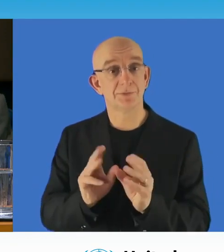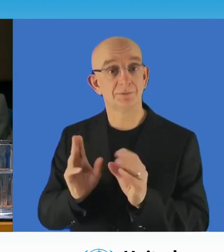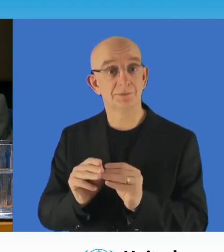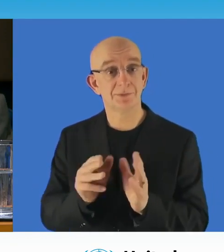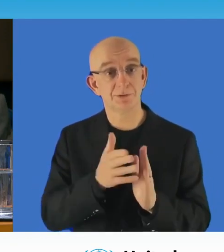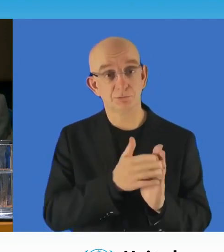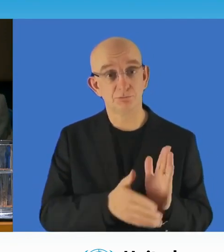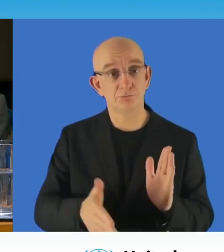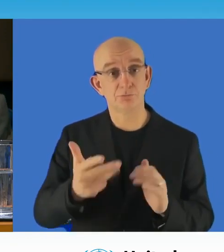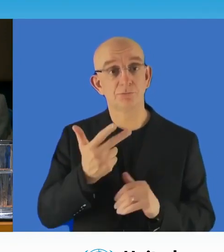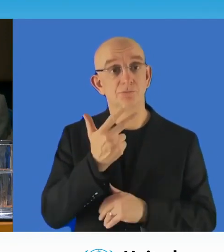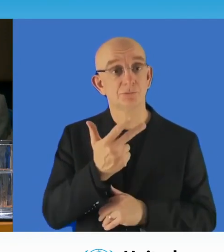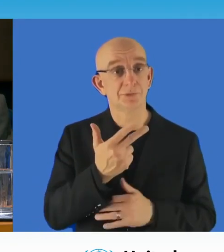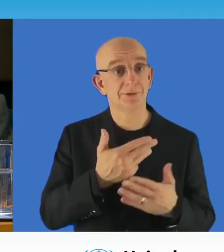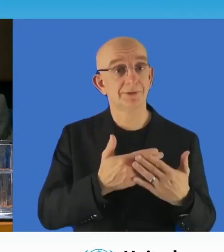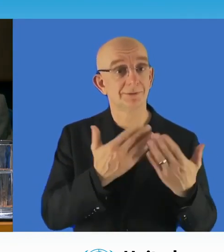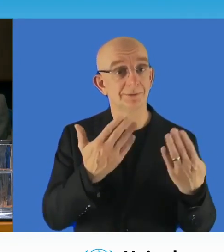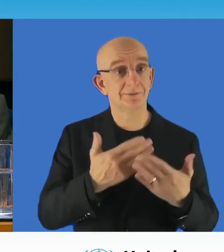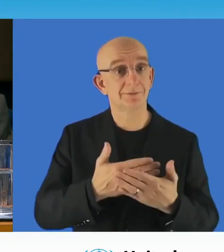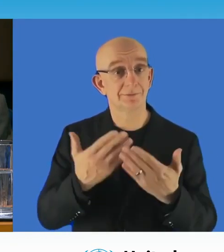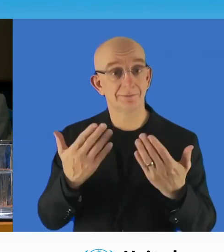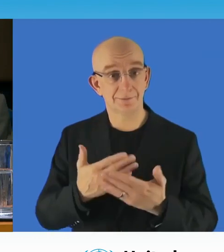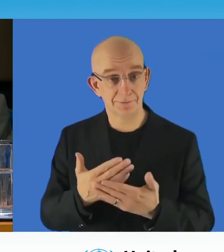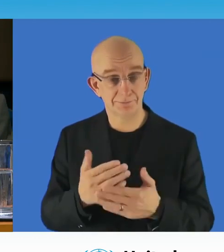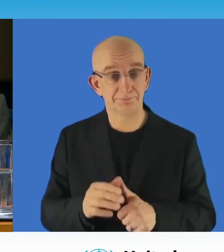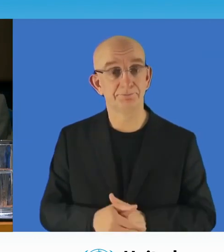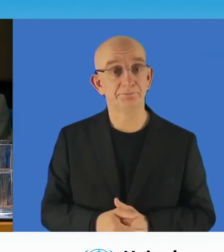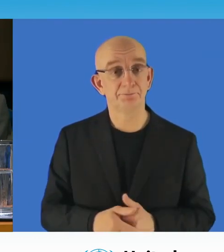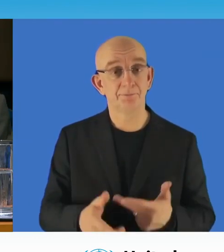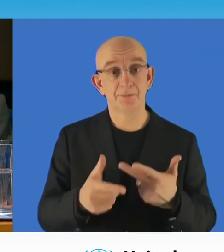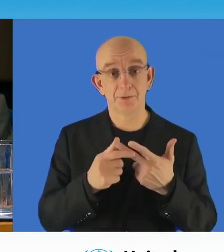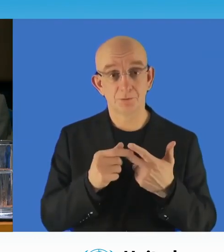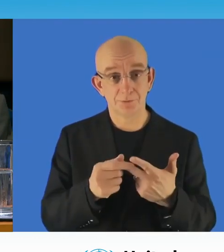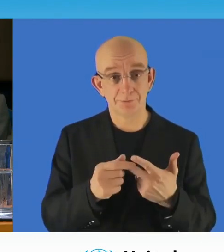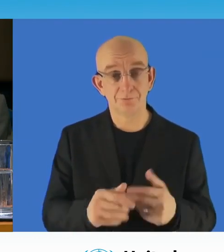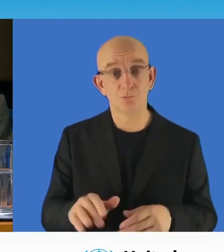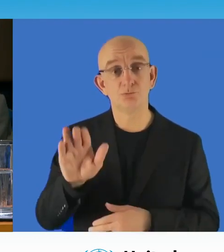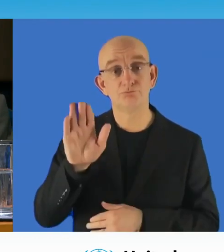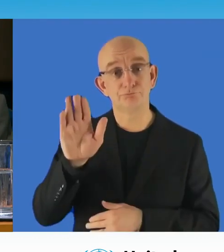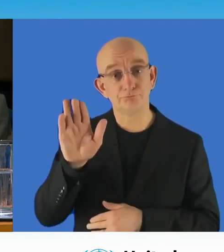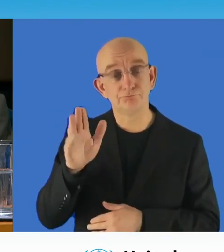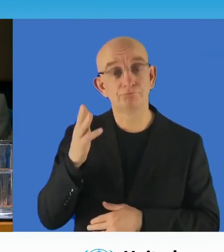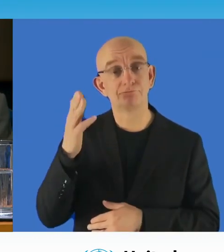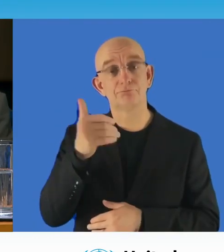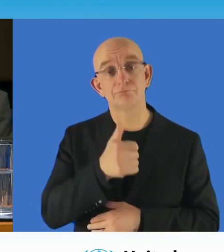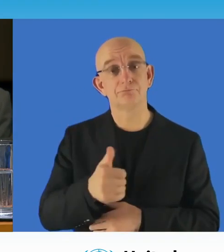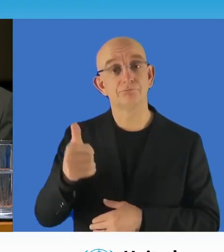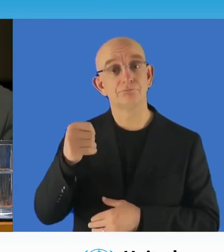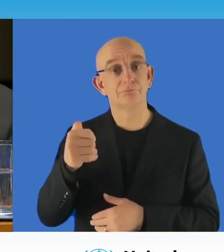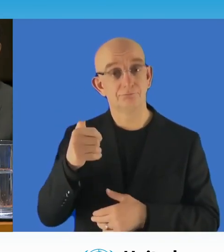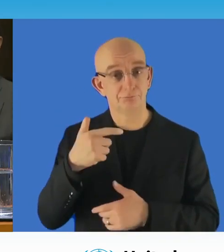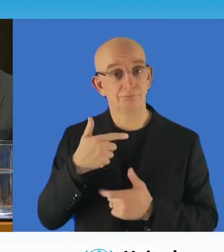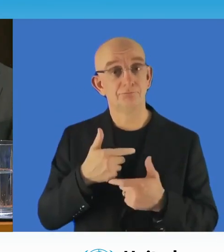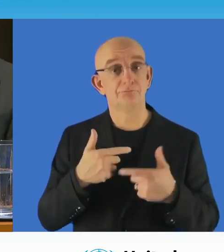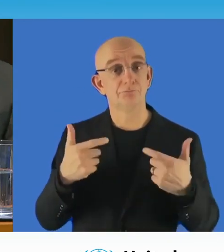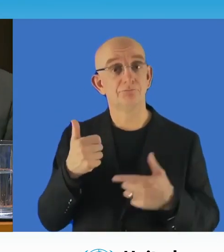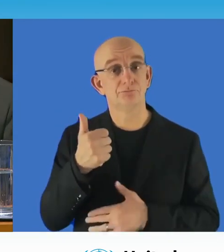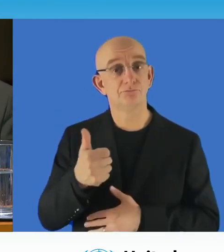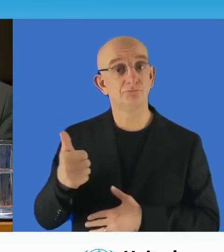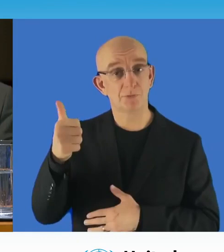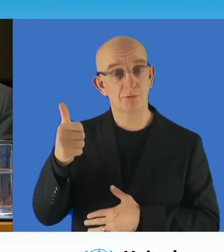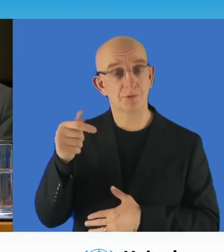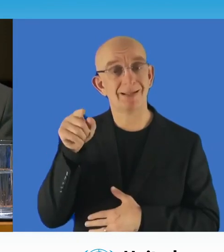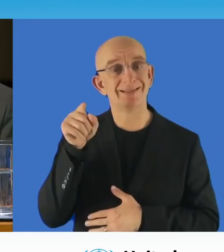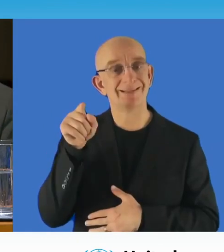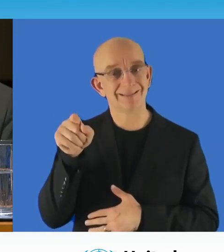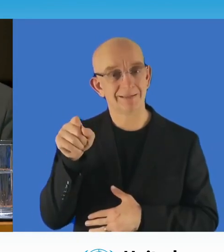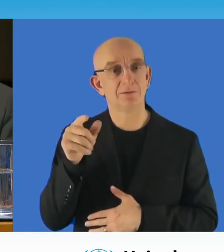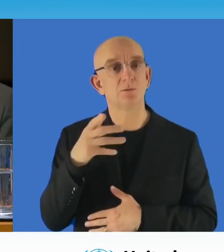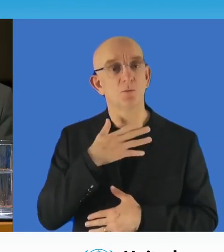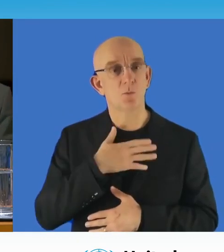to inform Us in due course the insuance of the report of this session of the conference I see